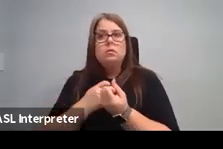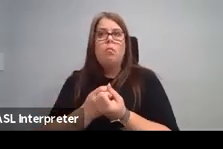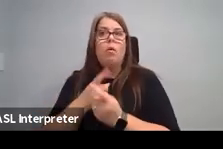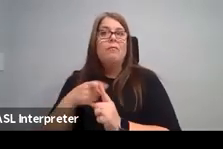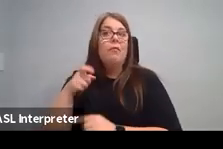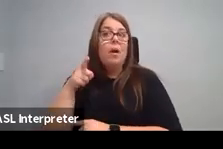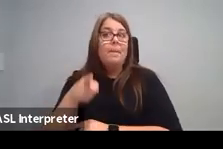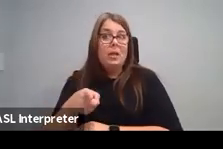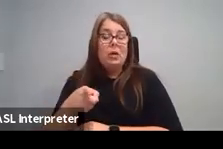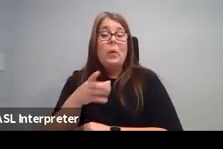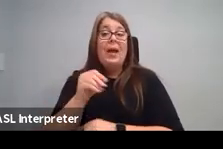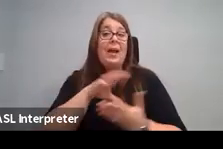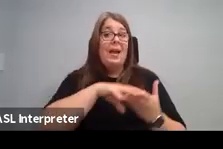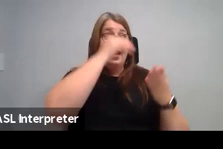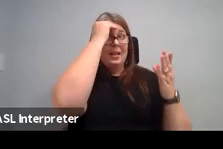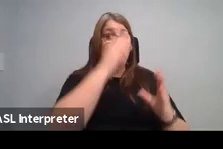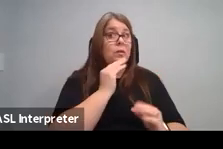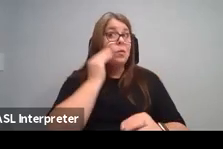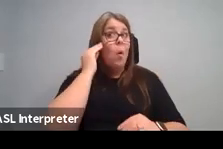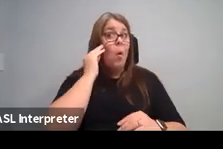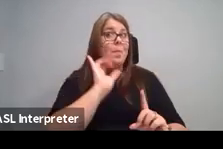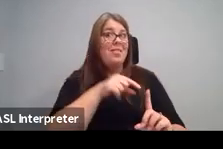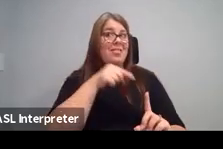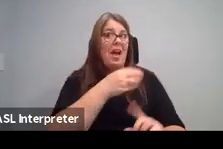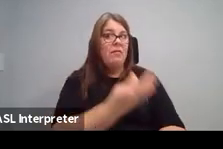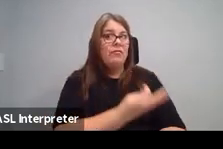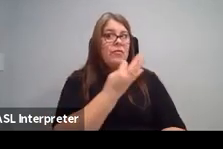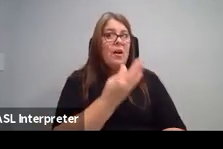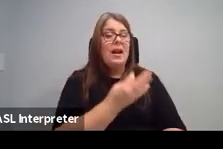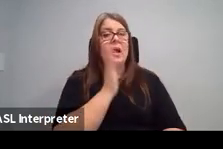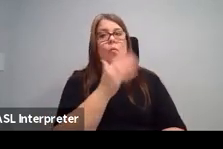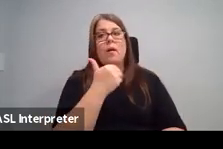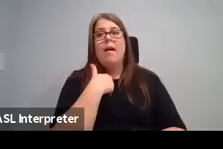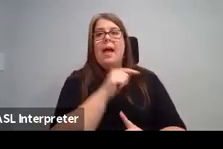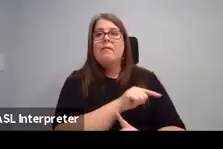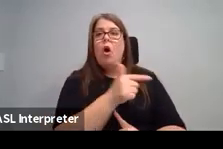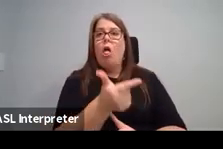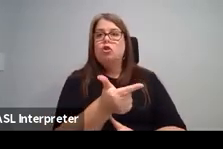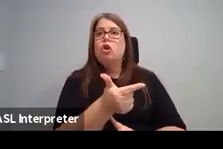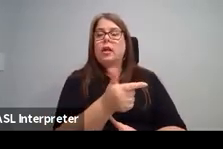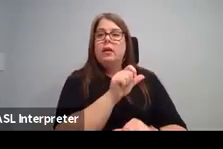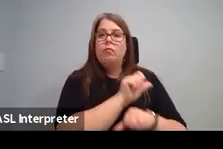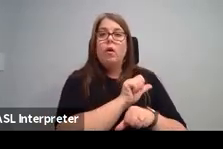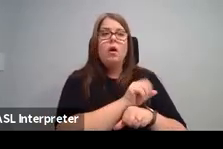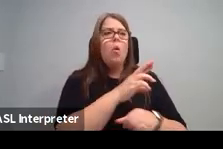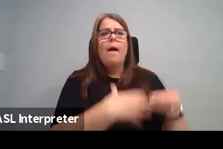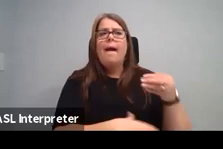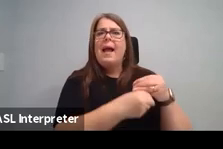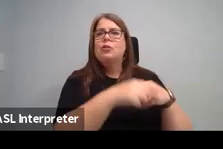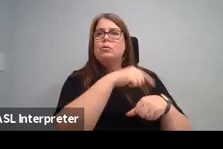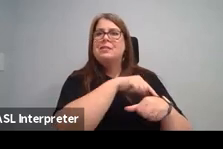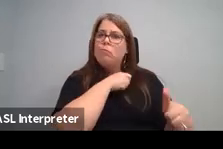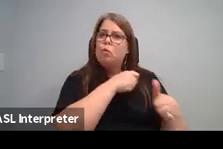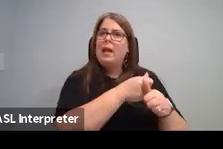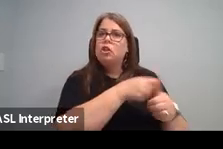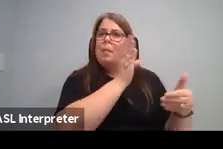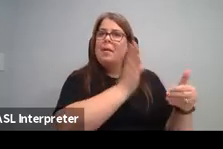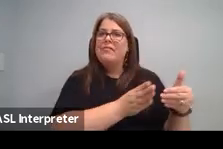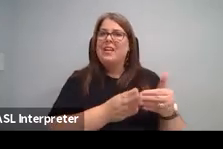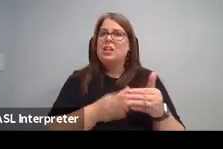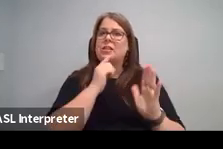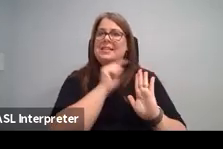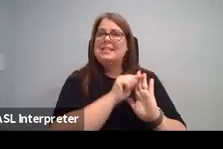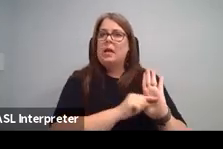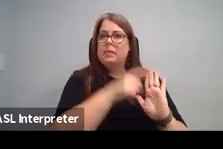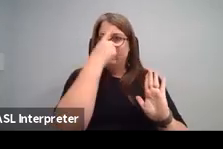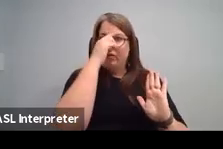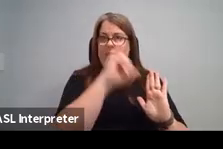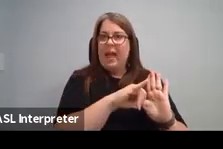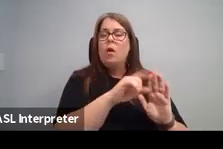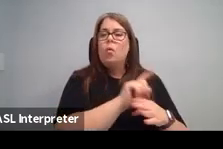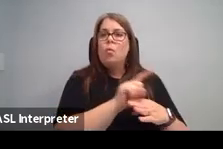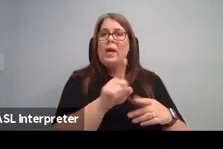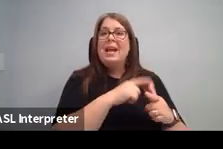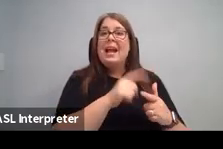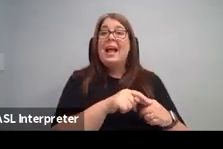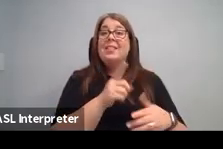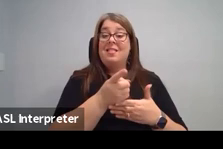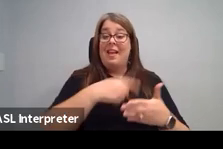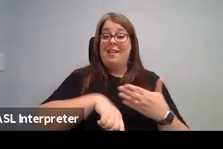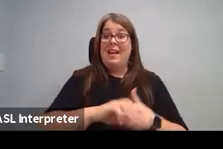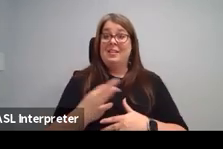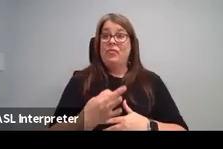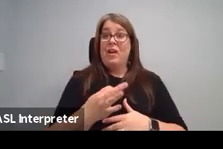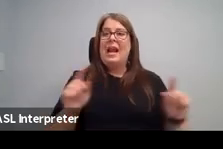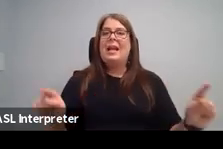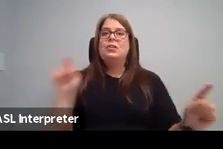Jewyl Alderson Clarke, SDCOE: And the students who are home maybe have something that is either alternative or like an extra time to finish off whatever they have about week and then the next week. It's kind of swapped. You could do like Fridays are for like future ready phrase.